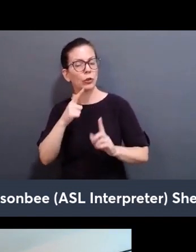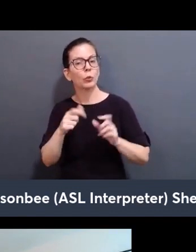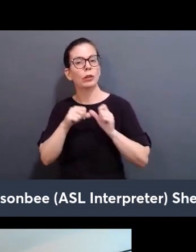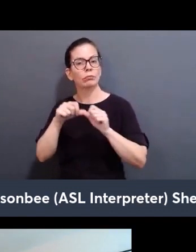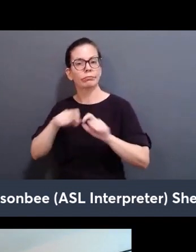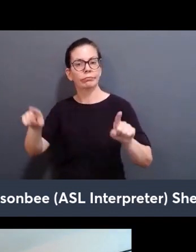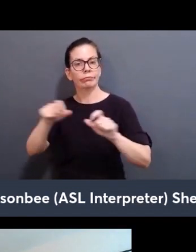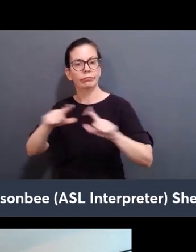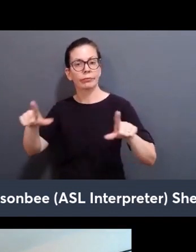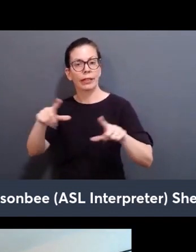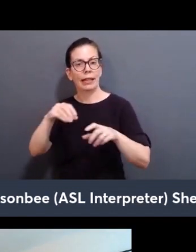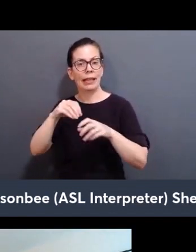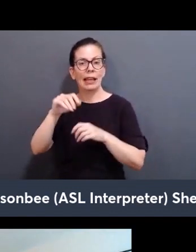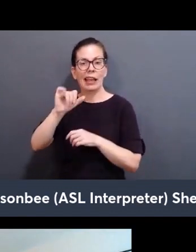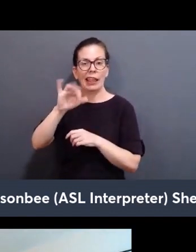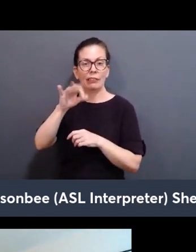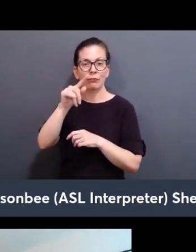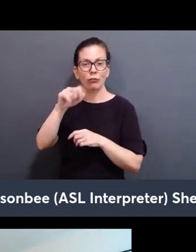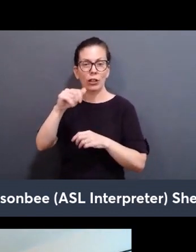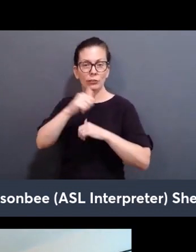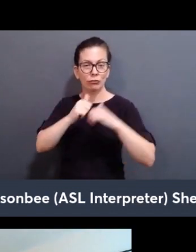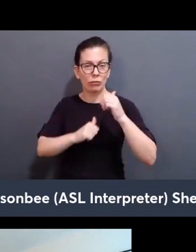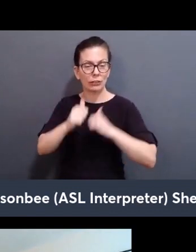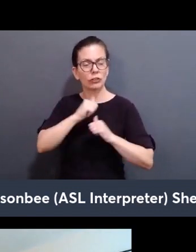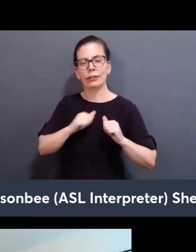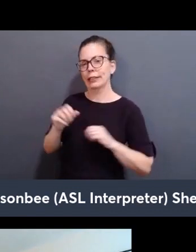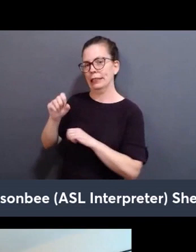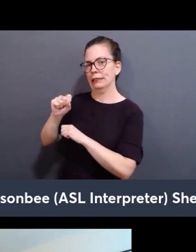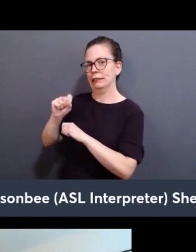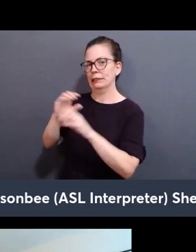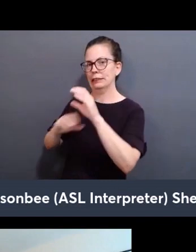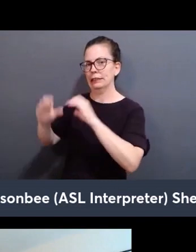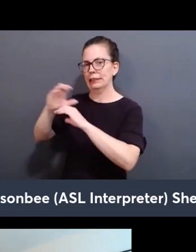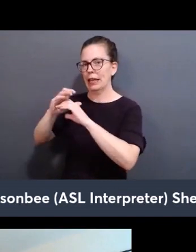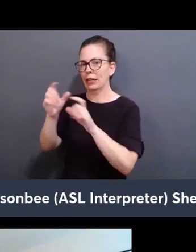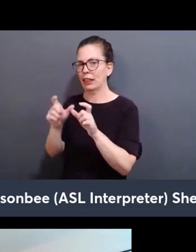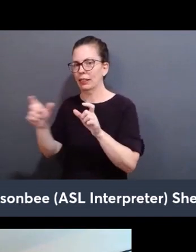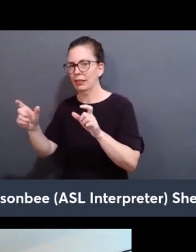irrespective of within a stack instance level, the failure is happening or not. So what we wanted to provide